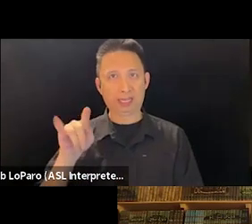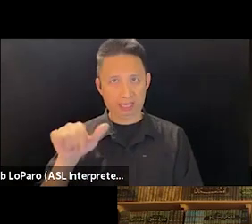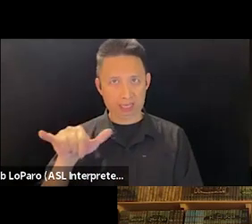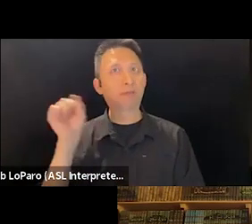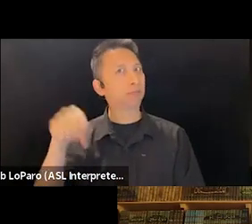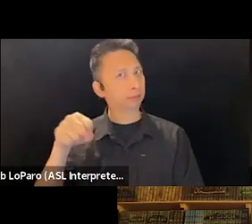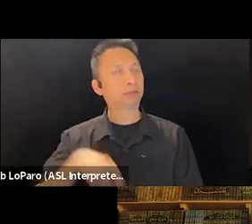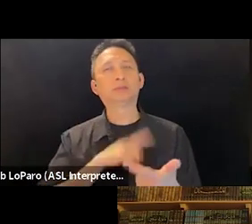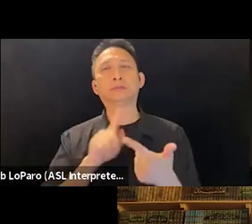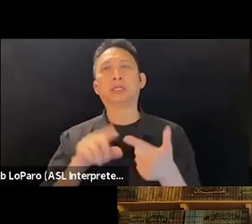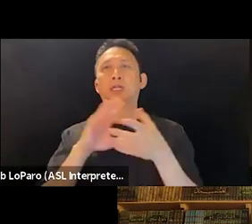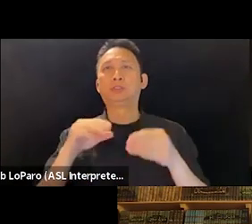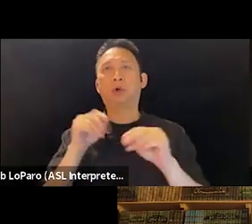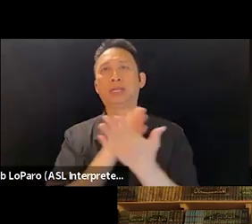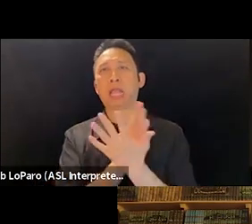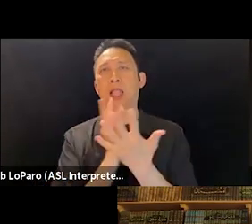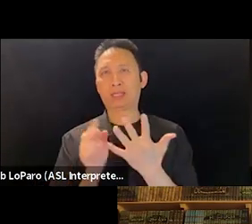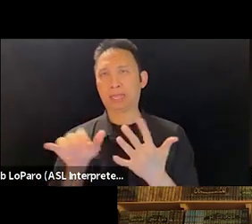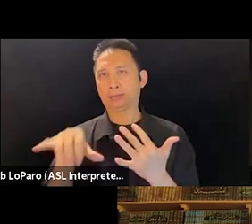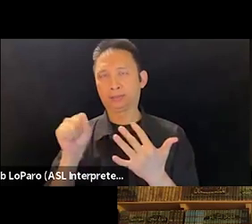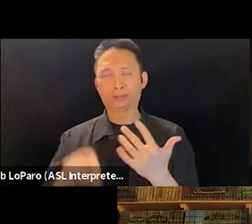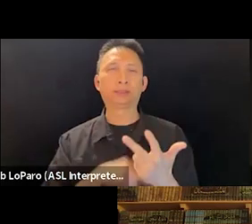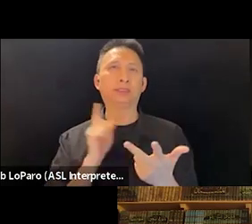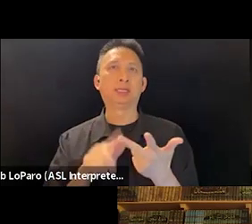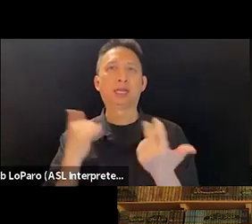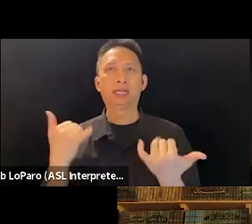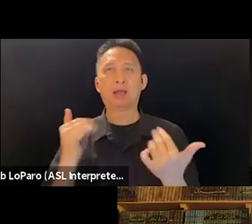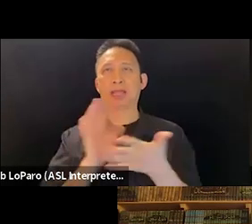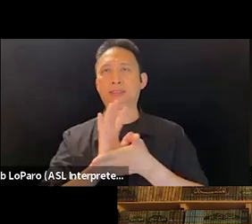The storytelling of course yes. And now the cinematic approach.